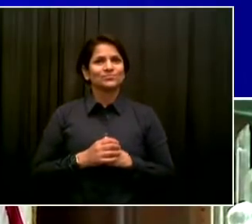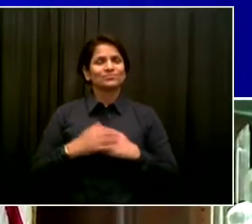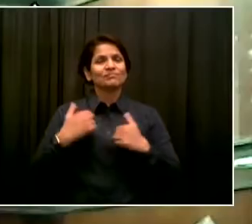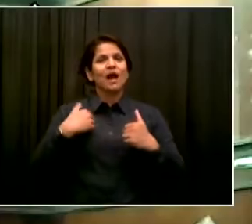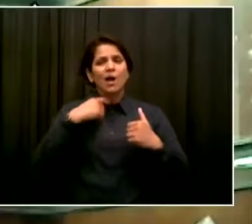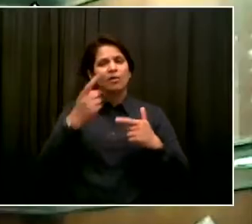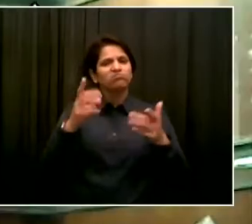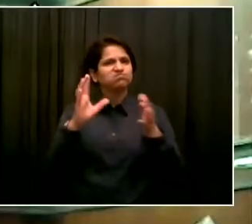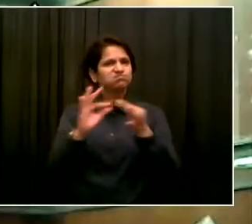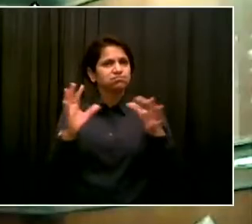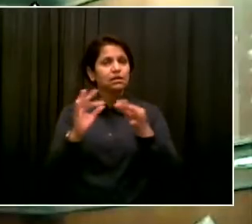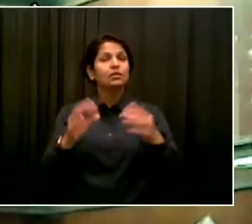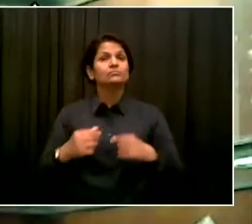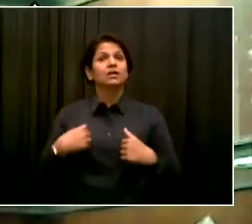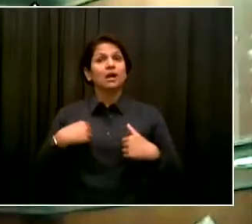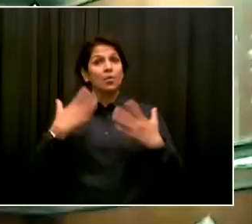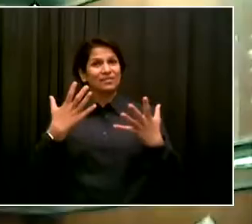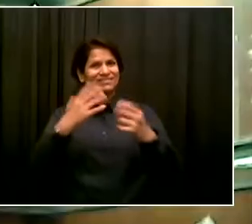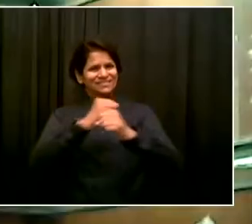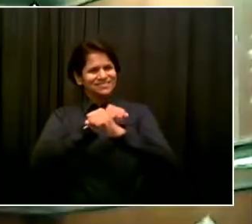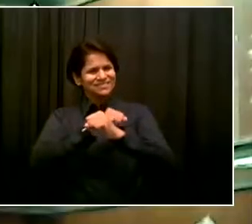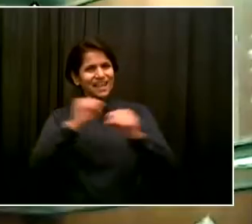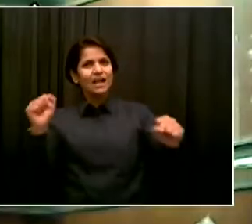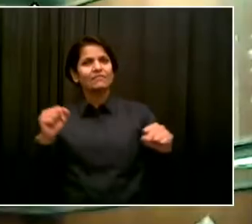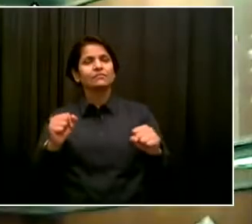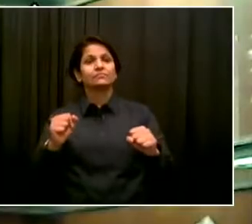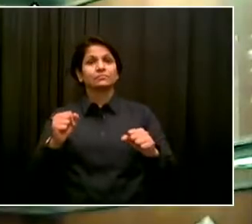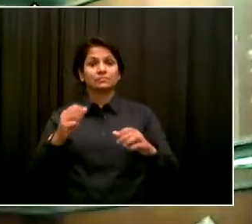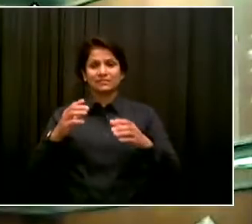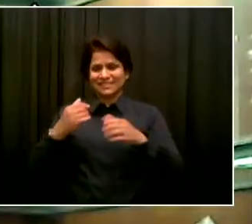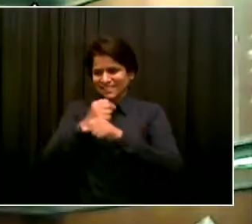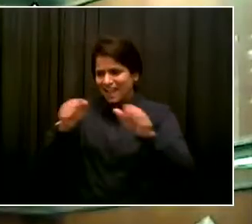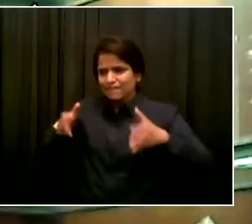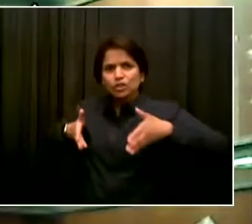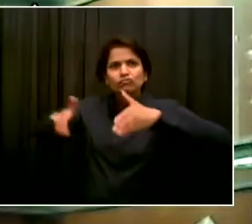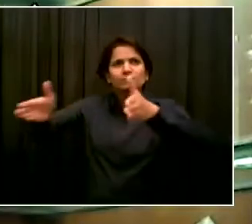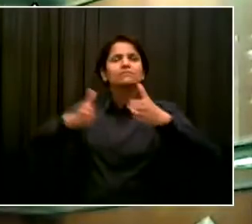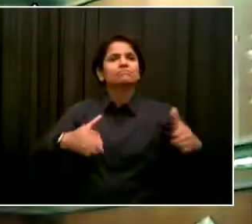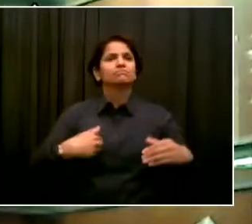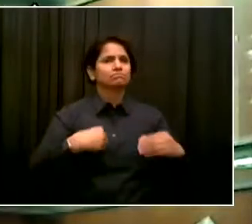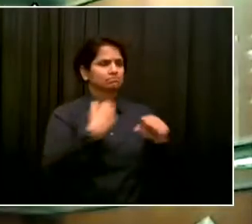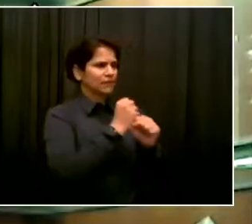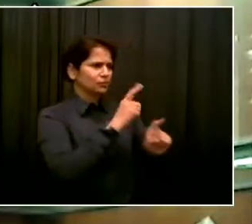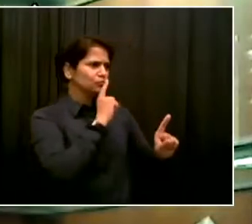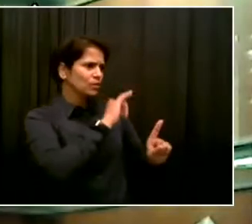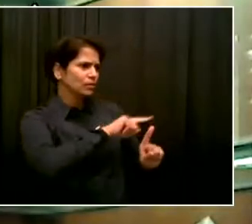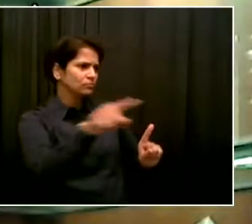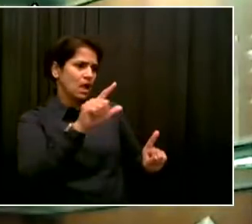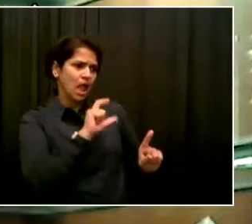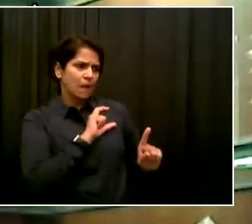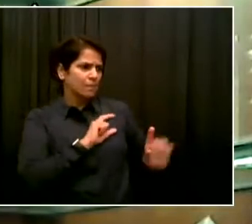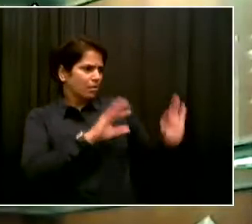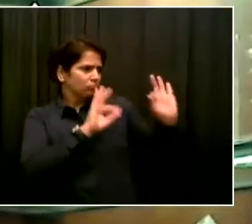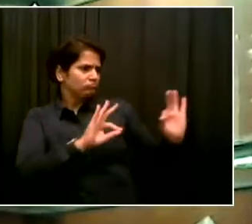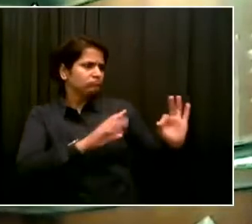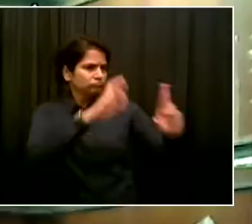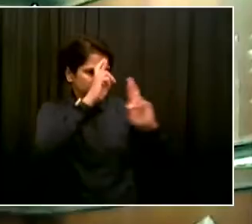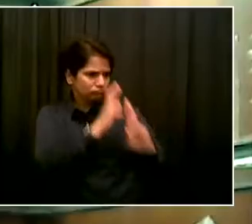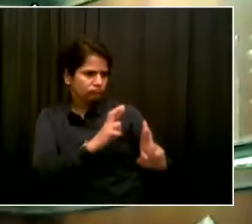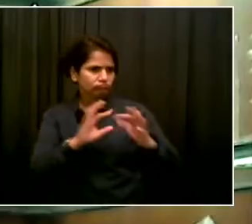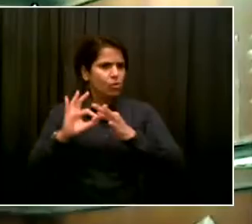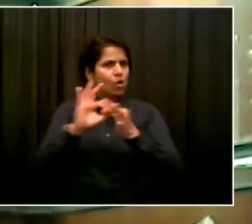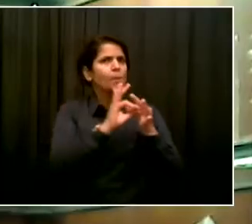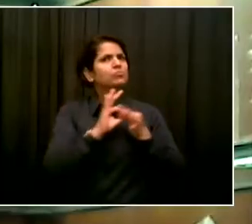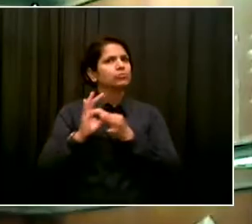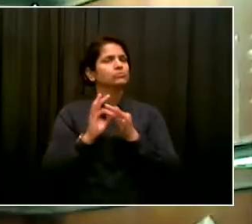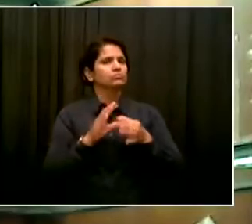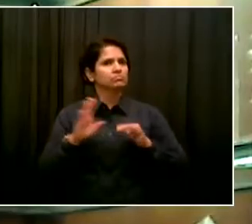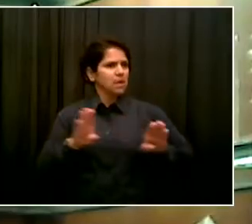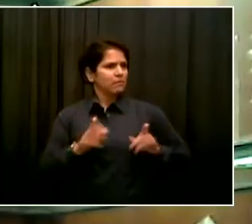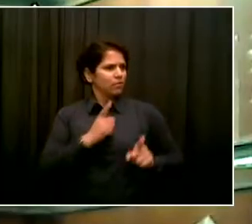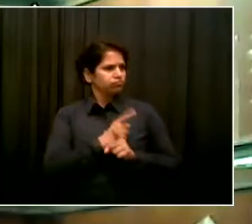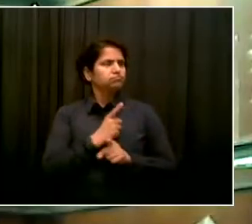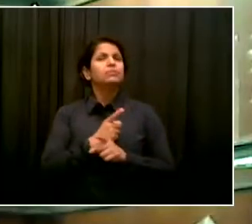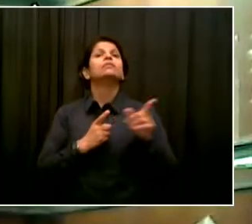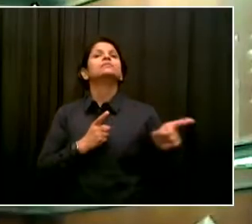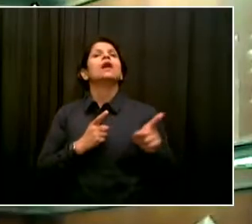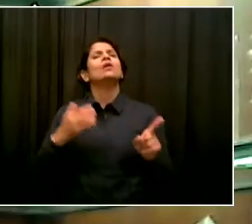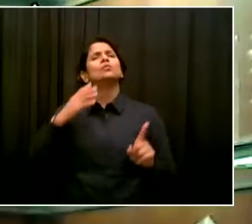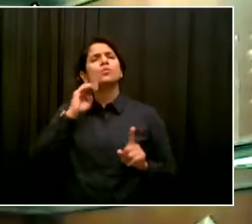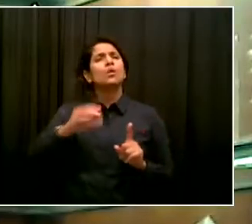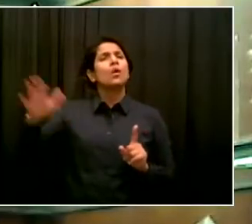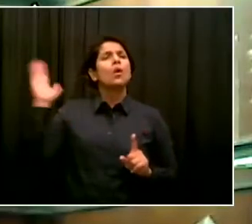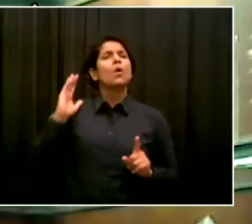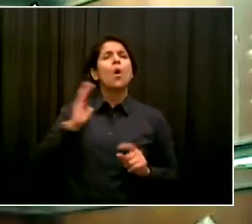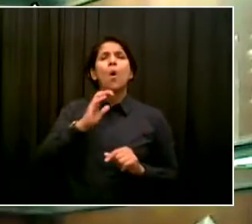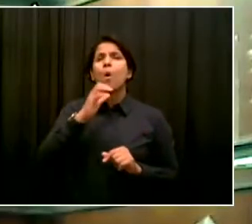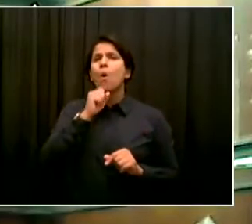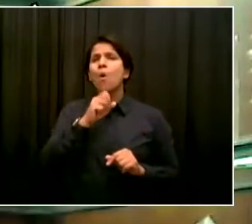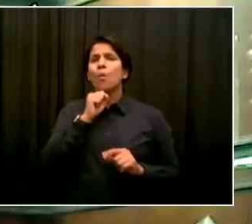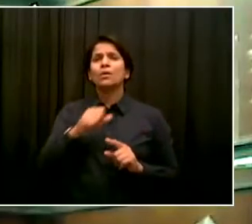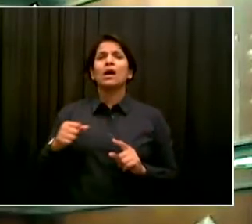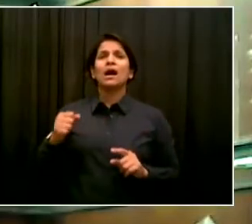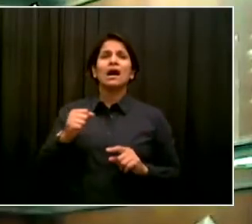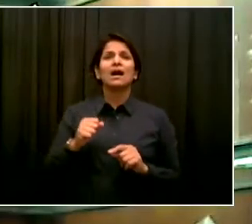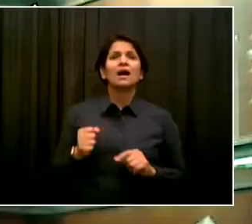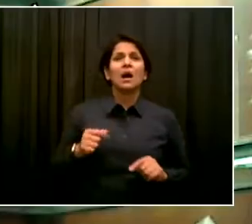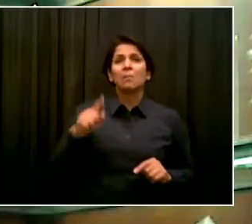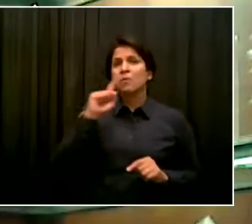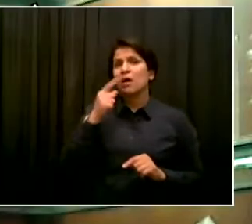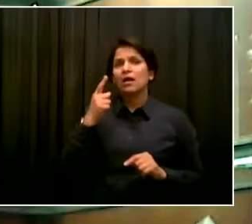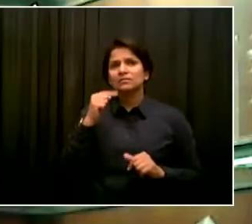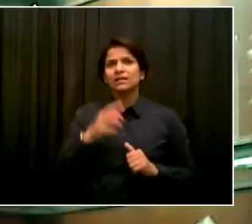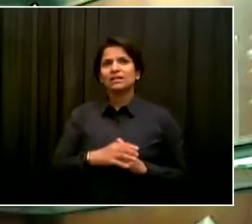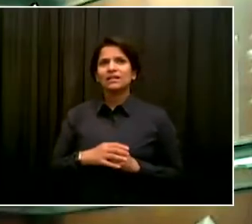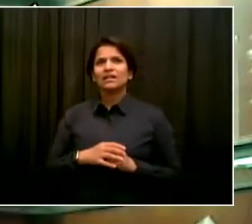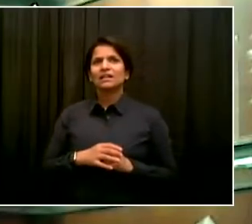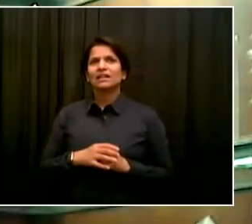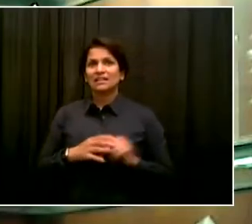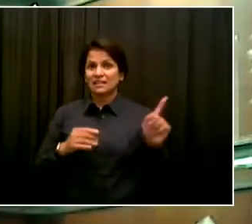CITY.